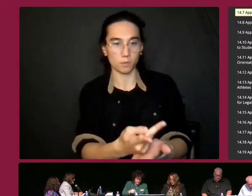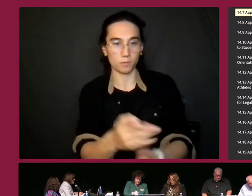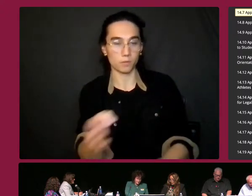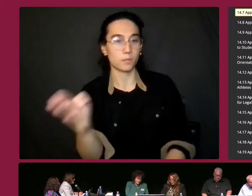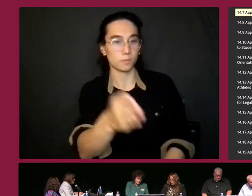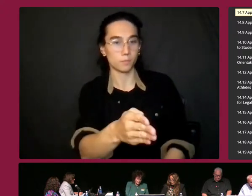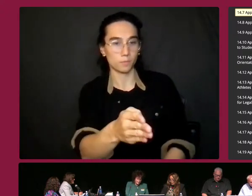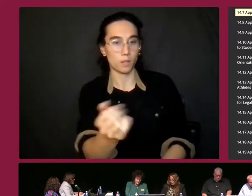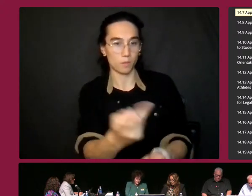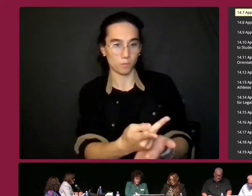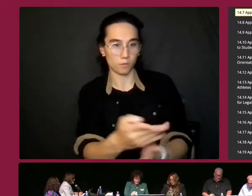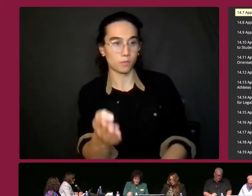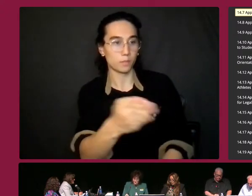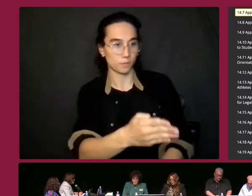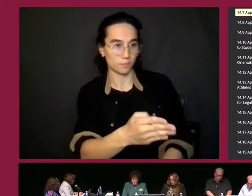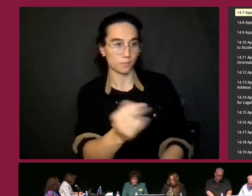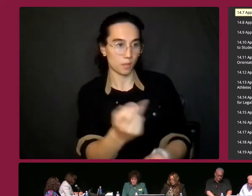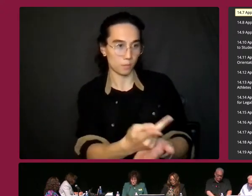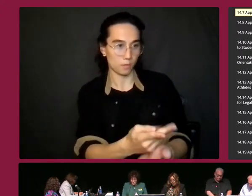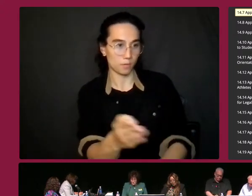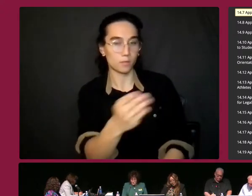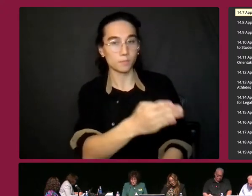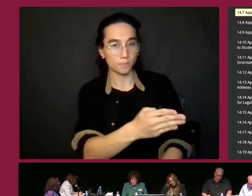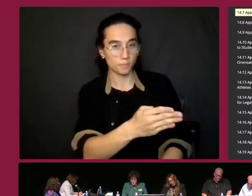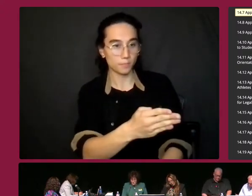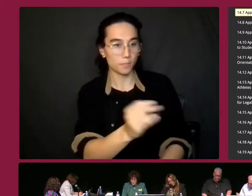Trustee Buffalo? Yes. Trustee Adams? Aye. Trustee Harvey? Yes. Motion carries.